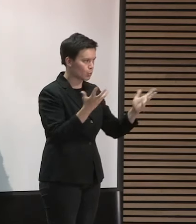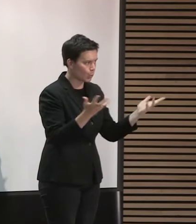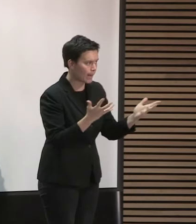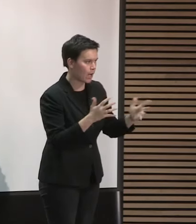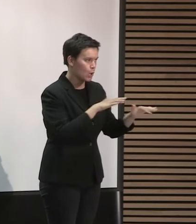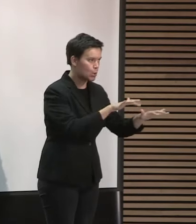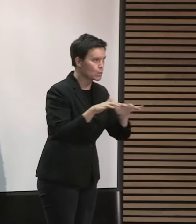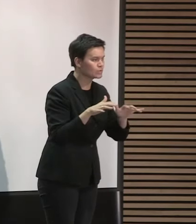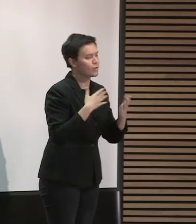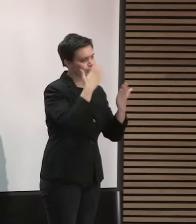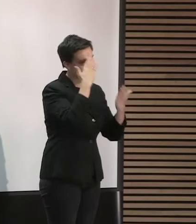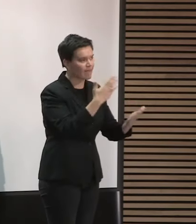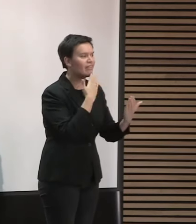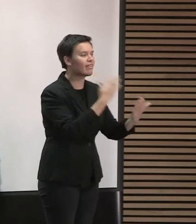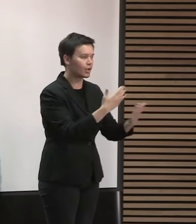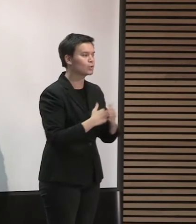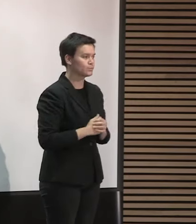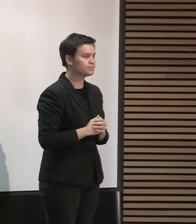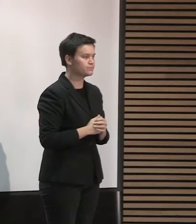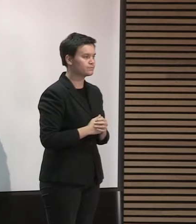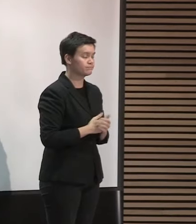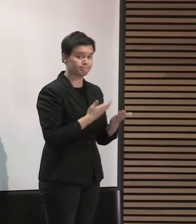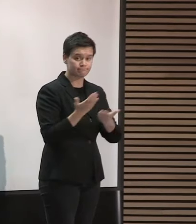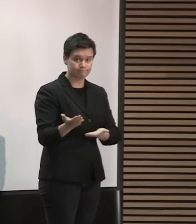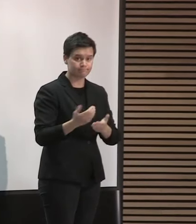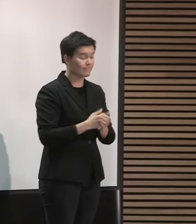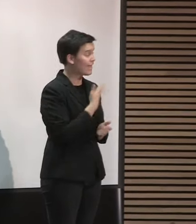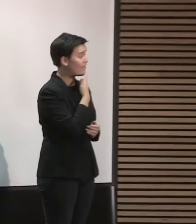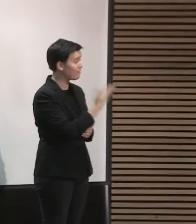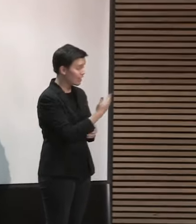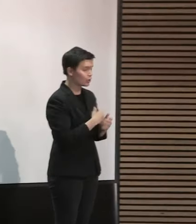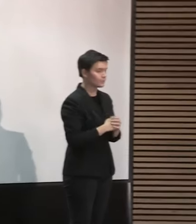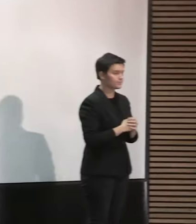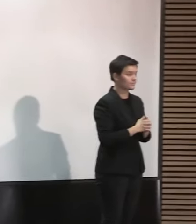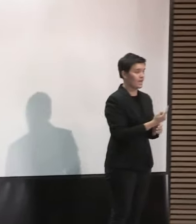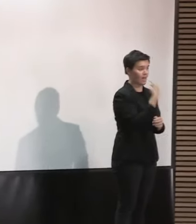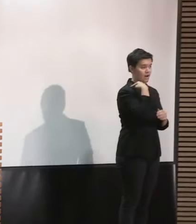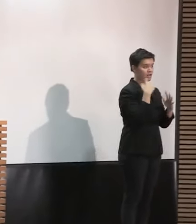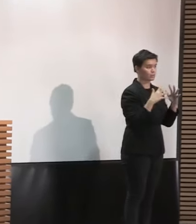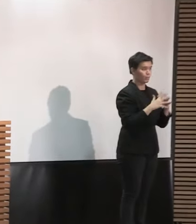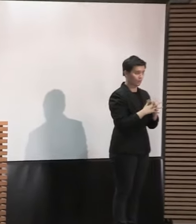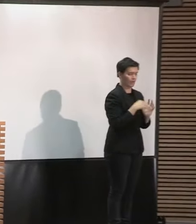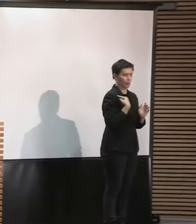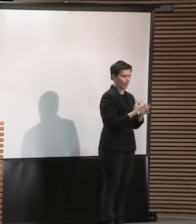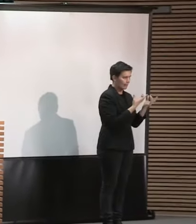prefer to keep a paper record of where they have been. These booklets will be distributed